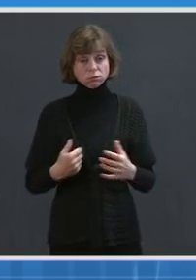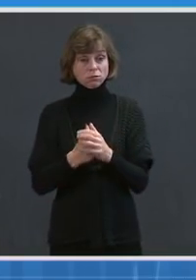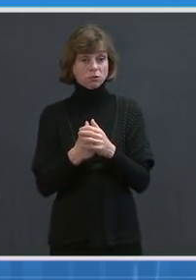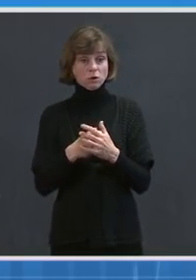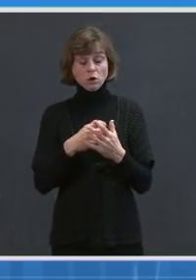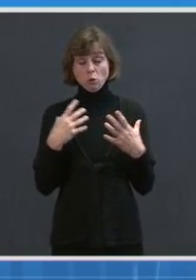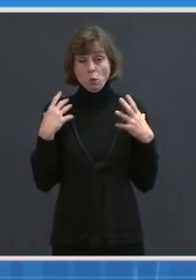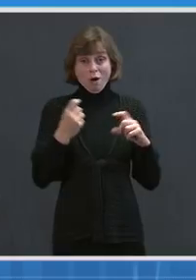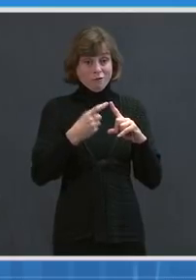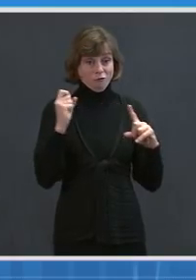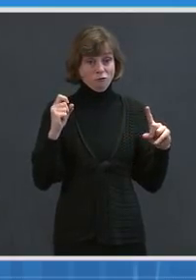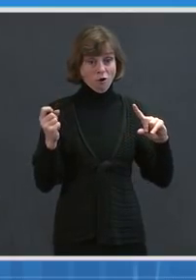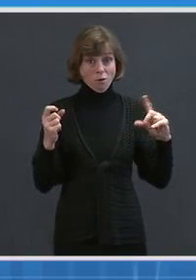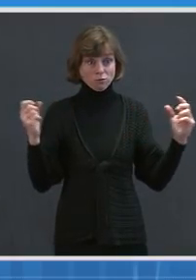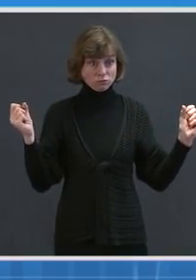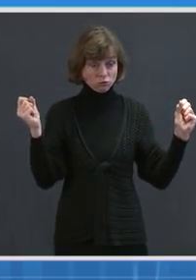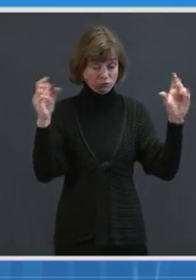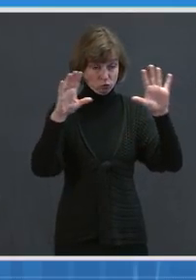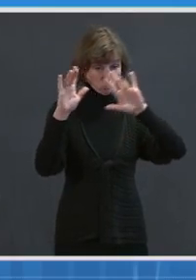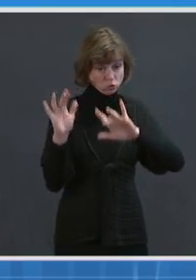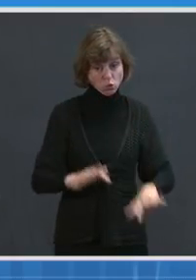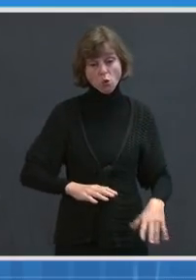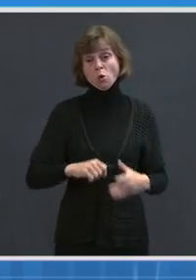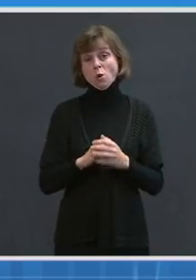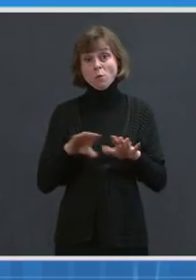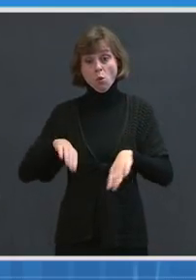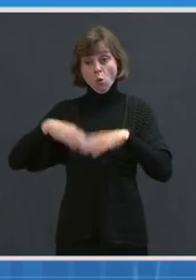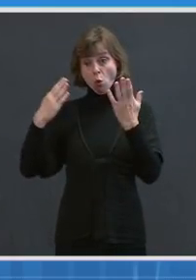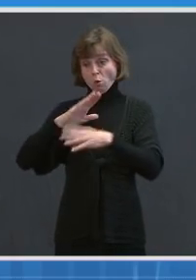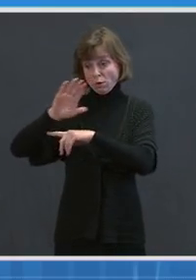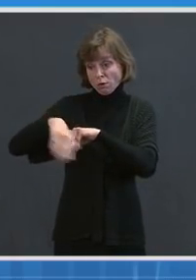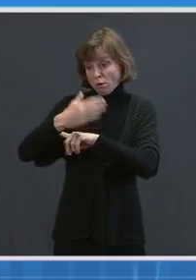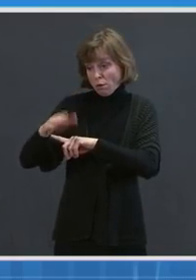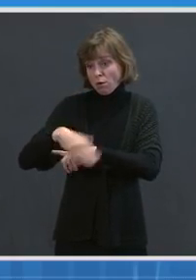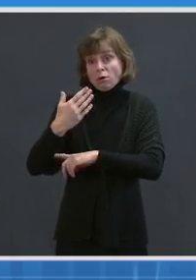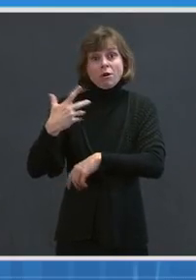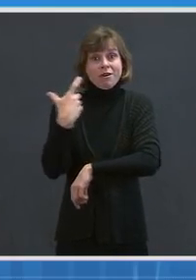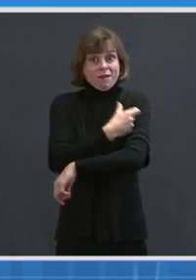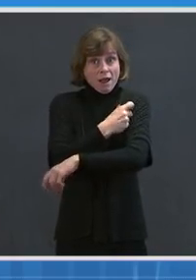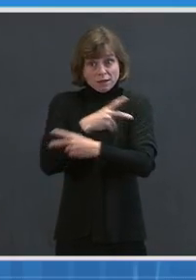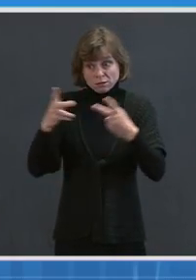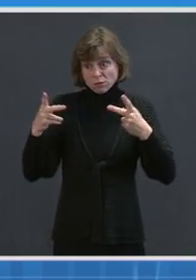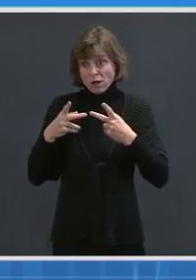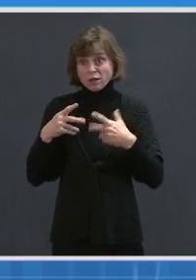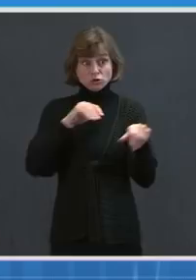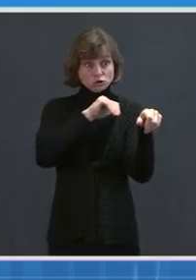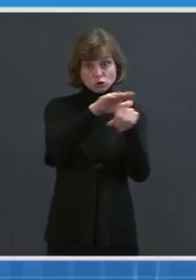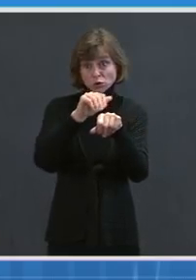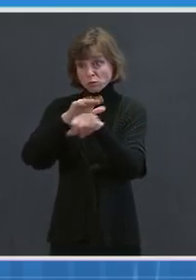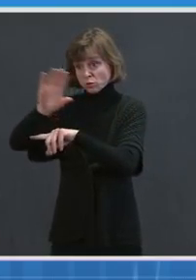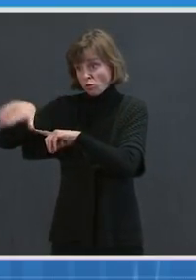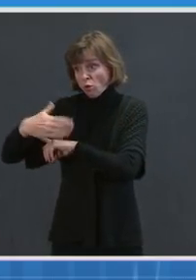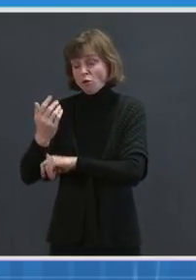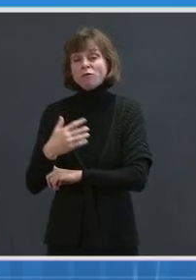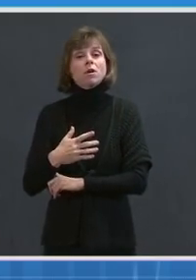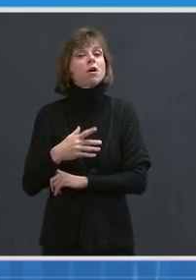packed and shipped vaccines throughout the night, seen companies across America make major commitments to masking and vaccinations